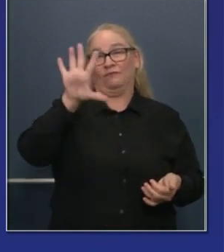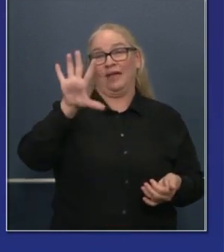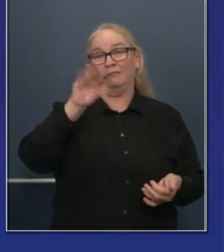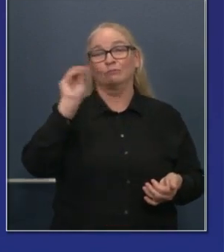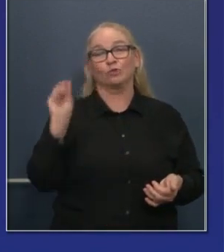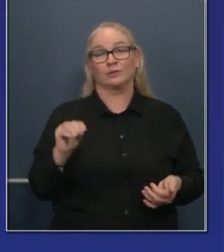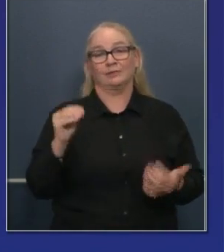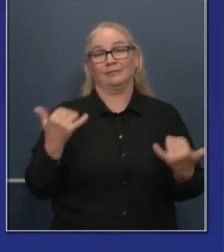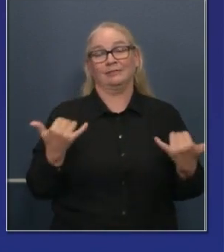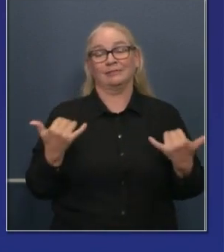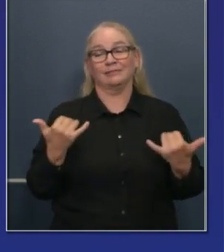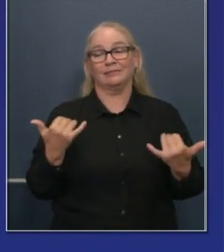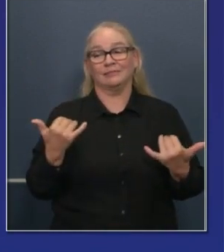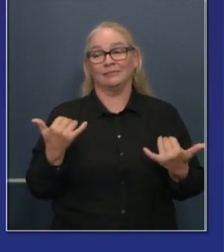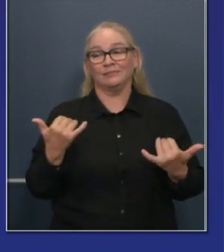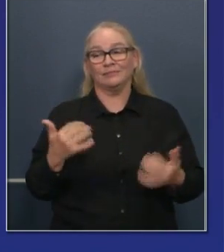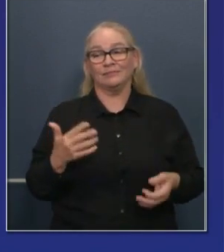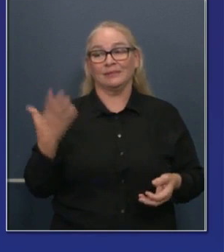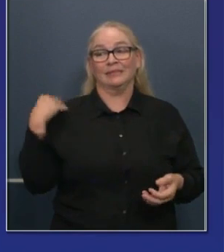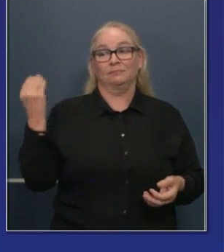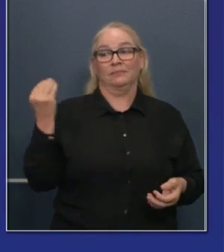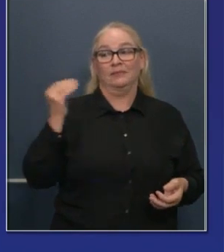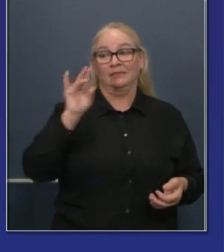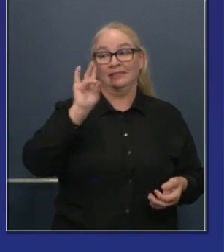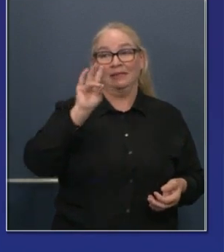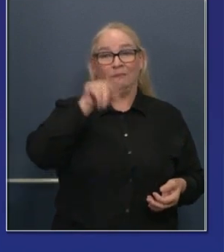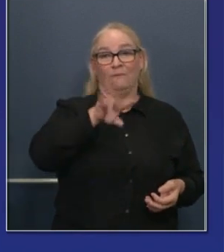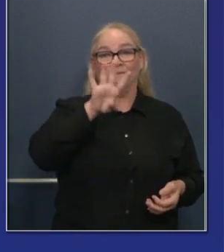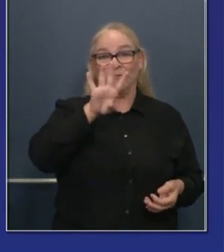THE SEVEN-DAY POSITIVITY READ, 7.5%.